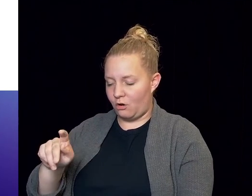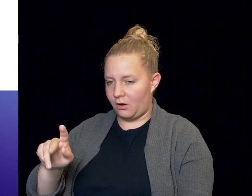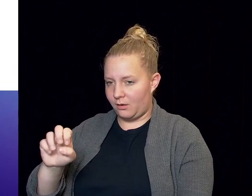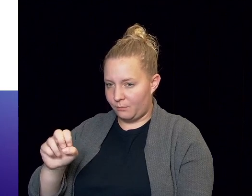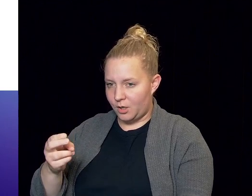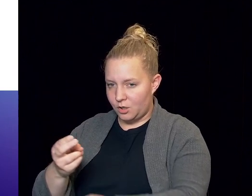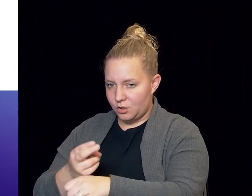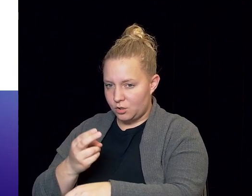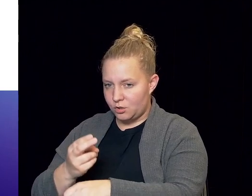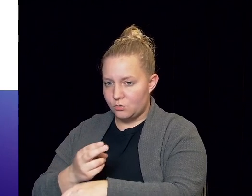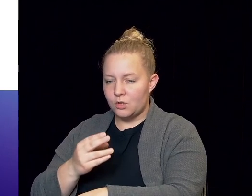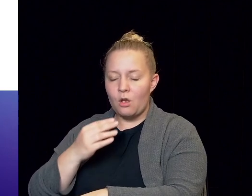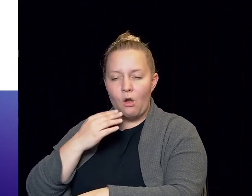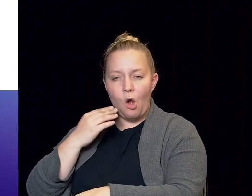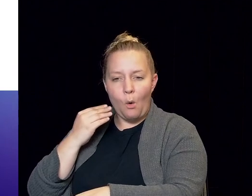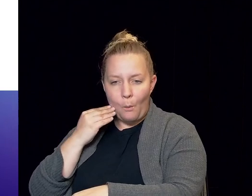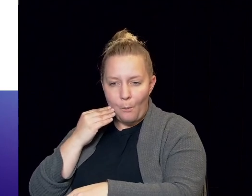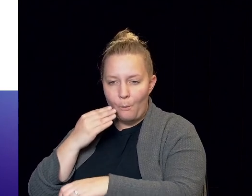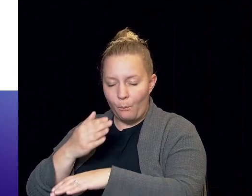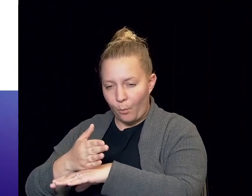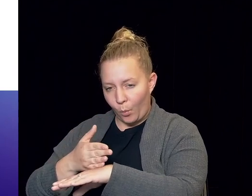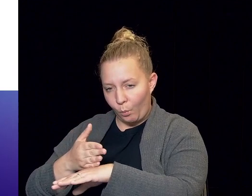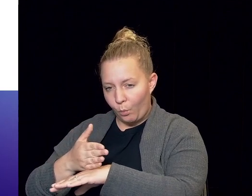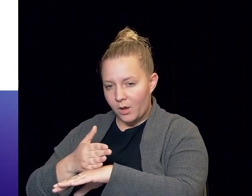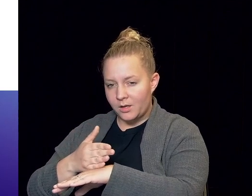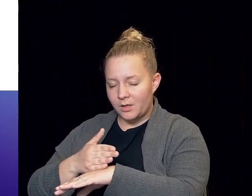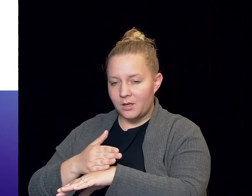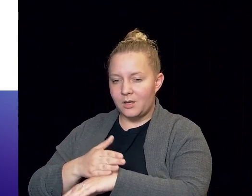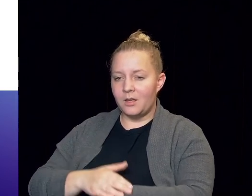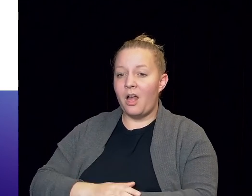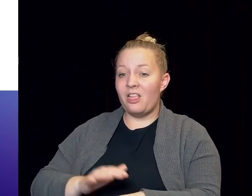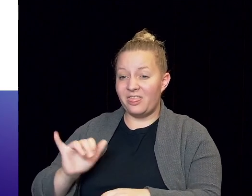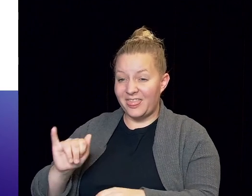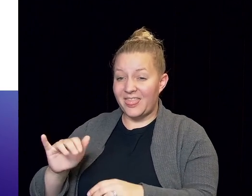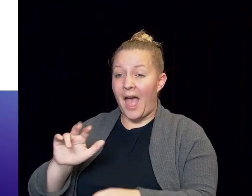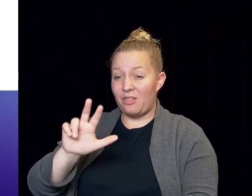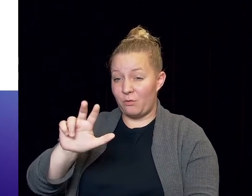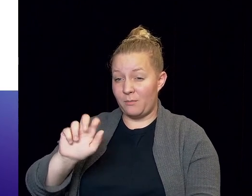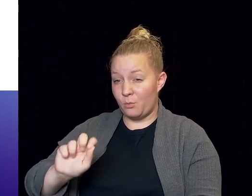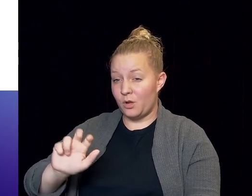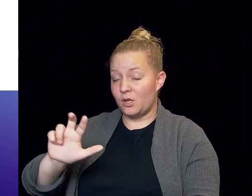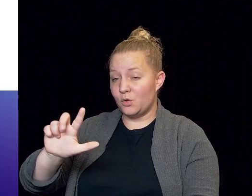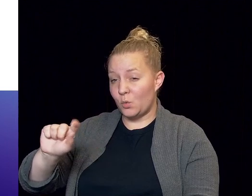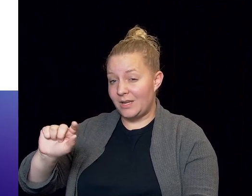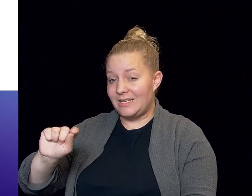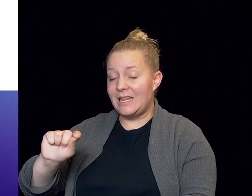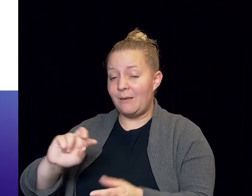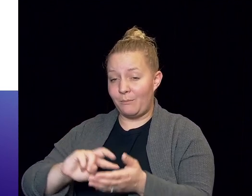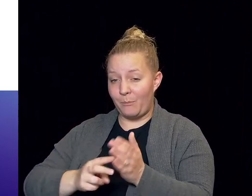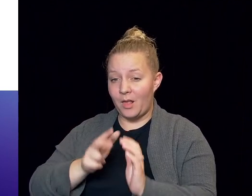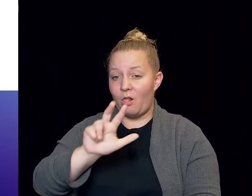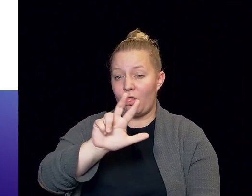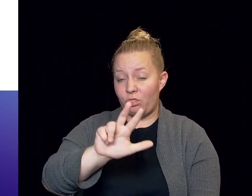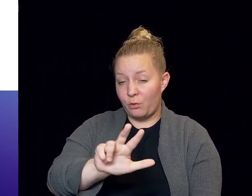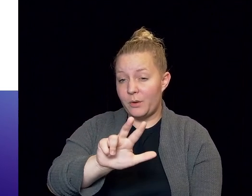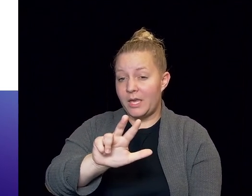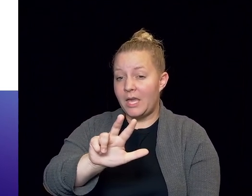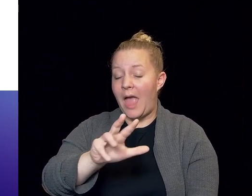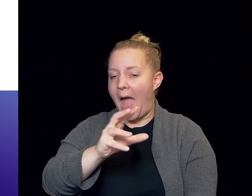that is 3.20 or 3 and 20/100. I went ahead and simplified that down to 3 and 1/5